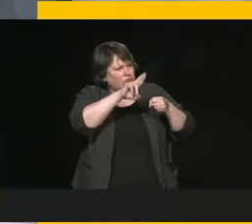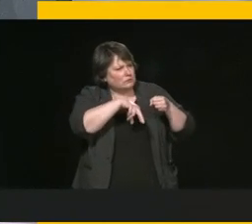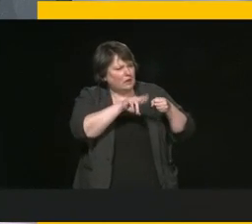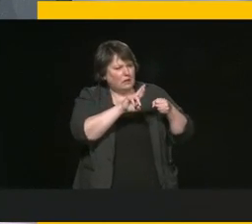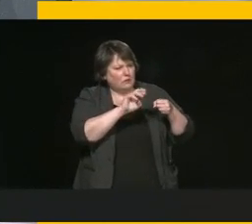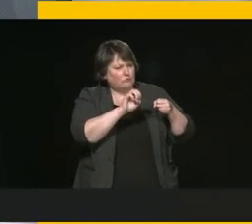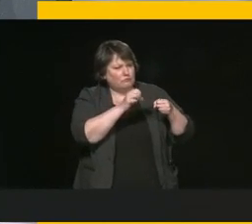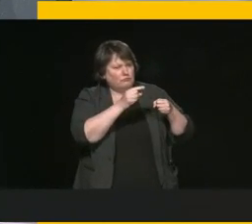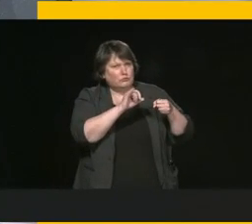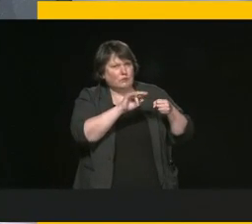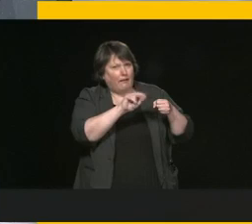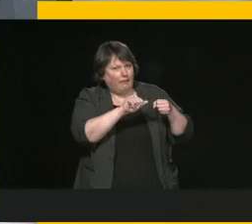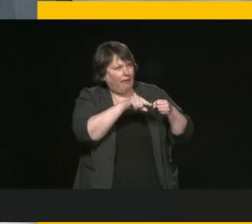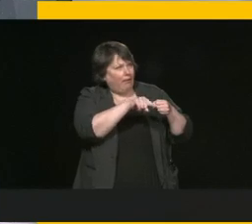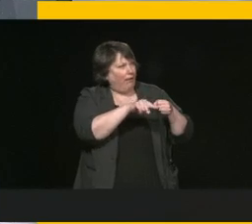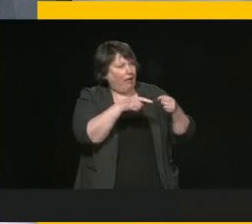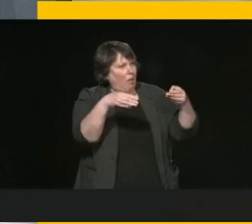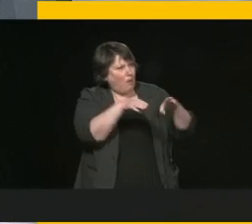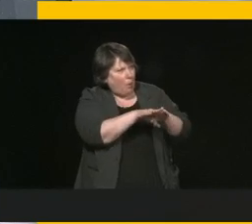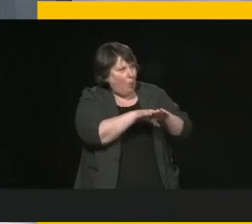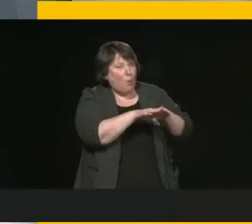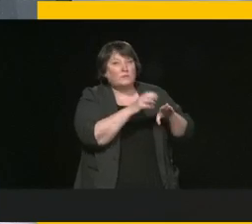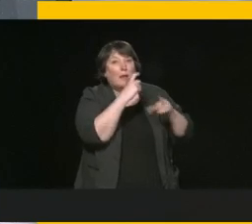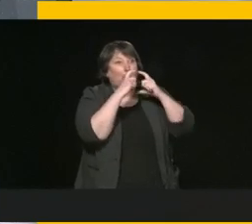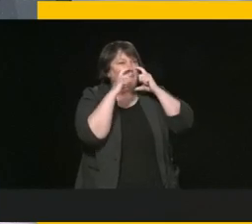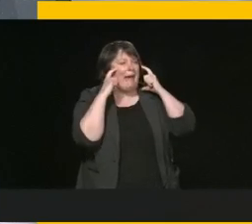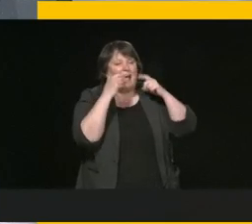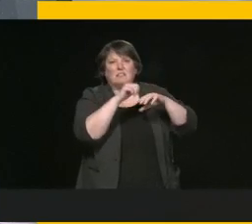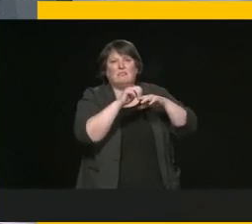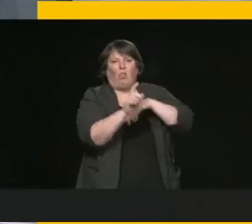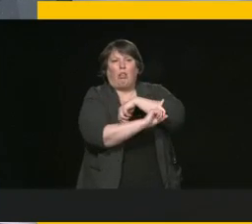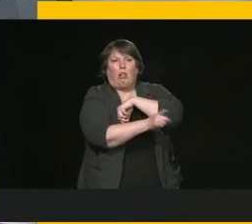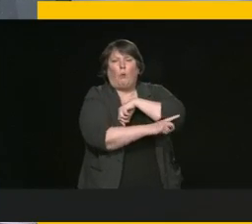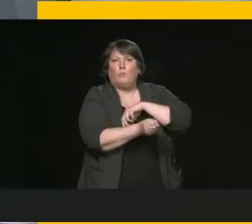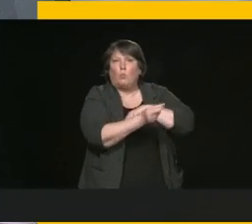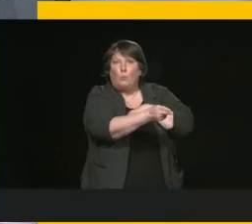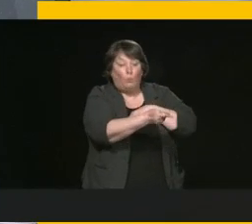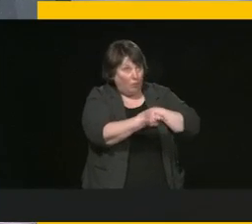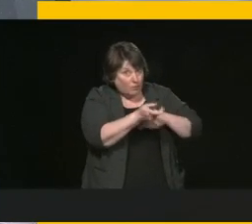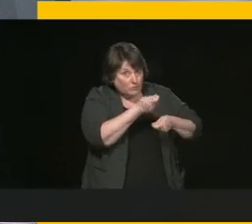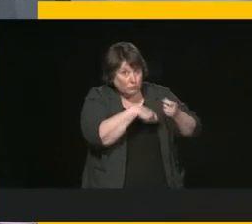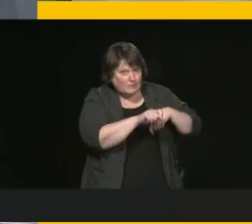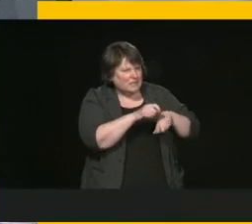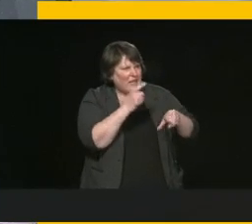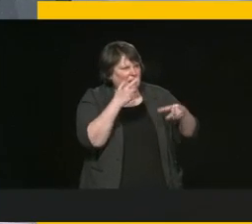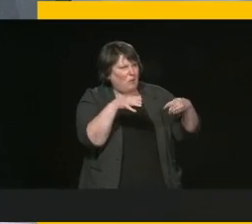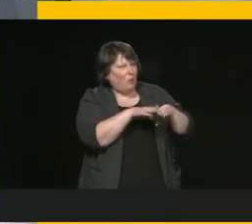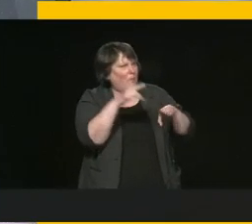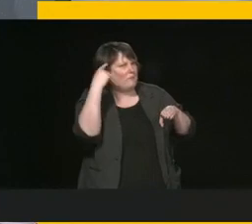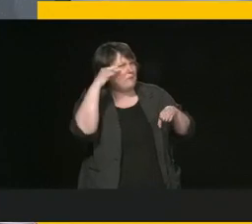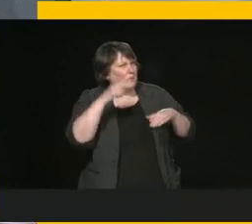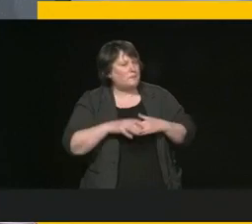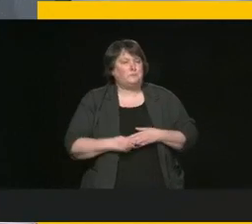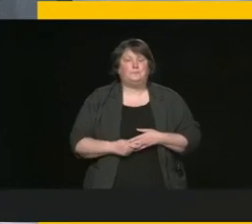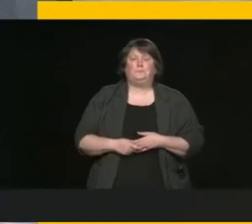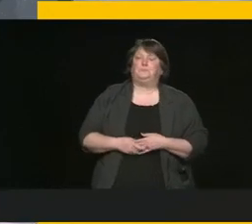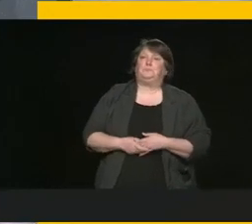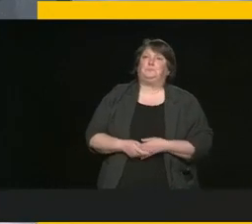CBC REPORTING THAT THE WAREHOUSE IN REGINA WAS CLOSED AND MASKS WERE THROWN OUT. WERE THOSE MASKS REPLACED?